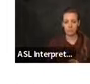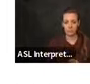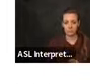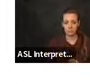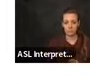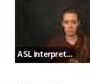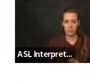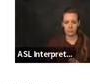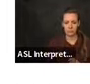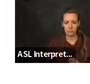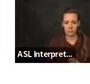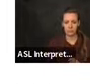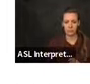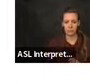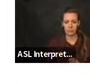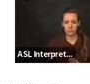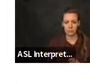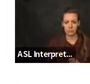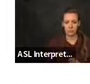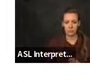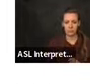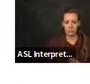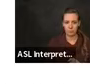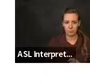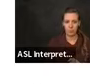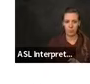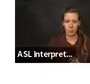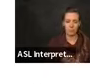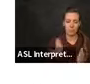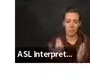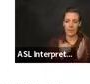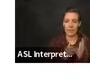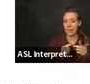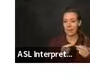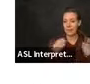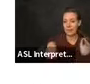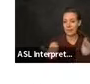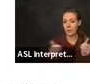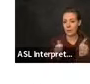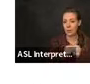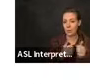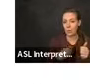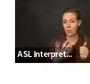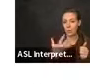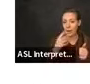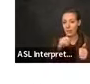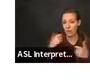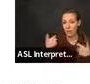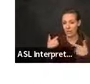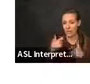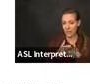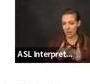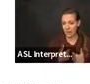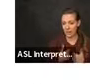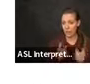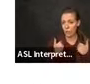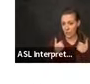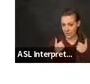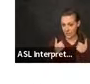have received their booster dose as compared to white nonhispanic residents.